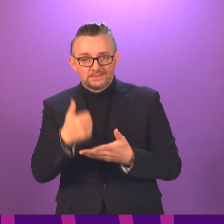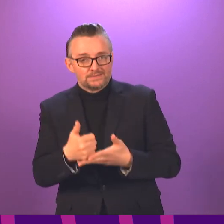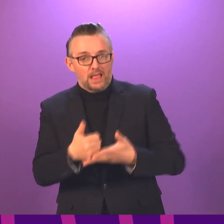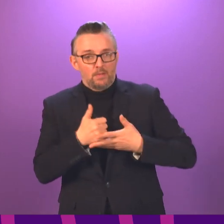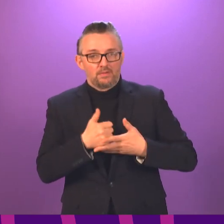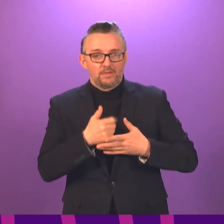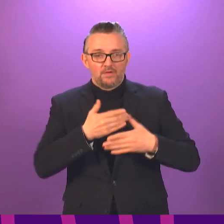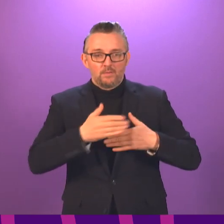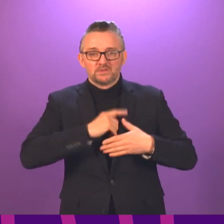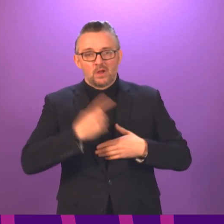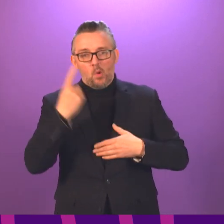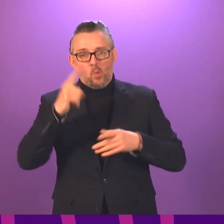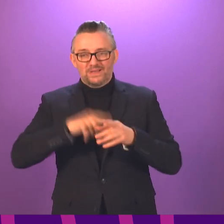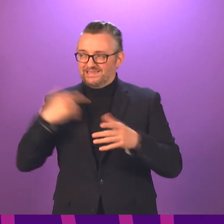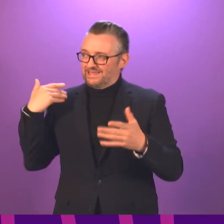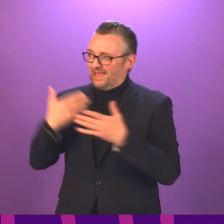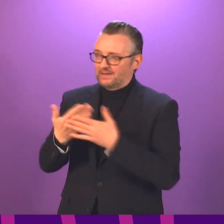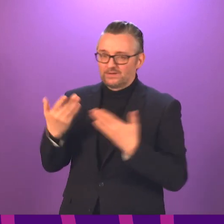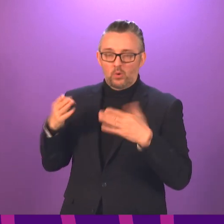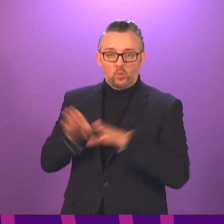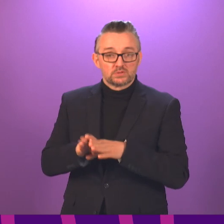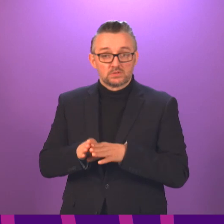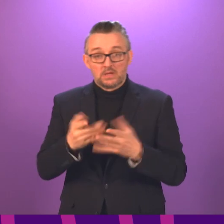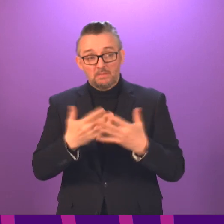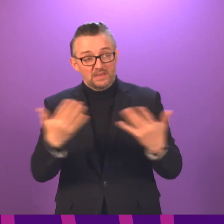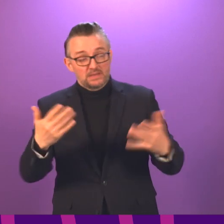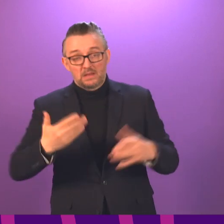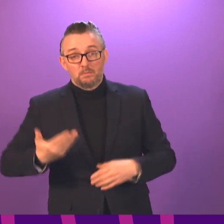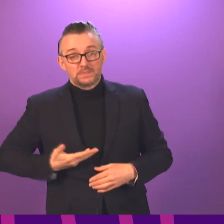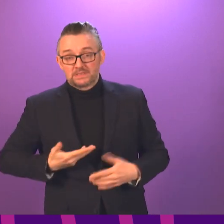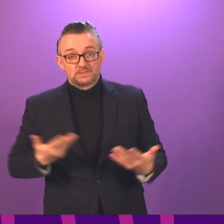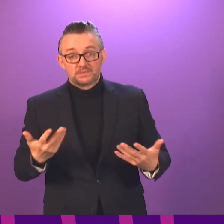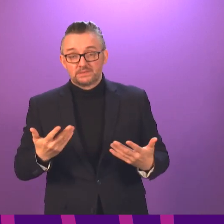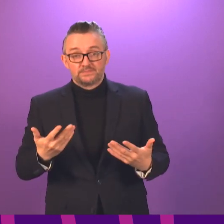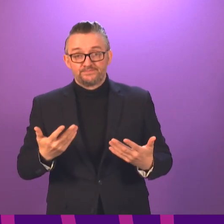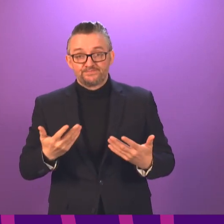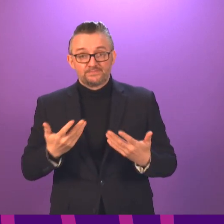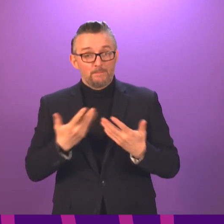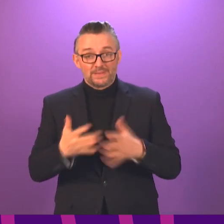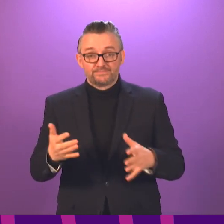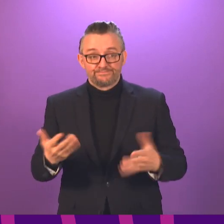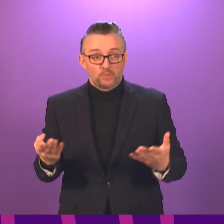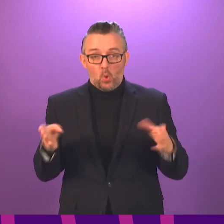year of disruption and closure. Many such businesses have already closed their doors